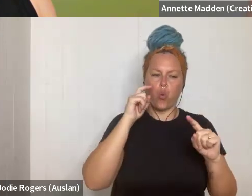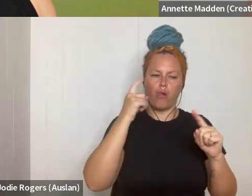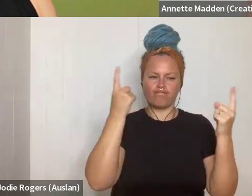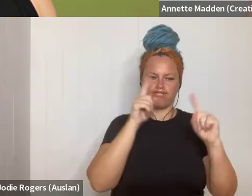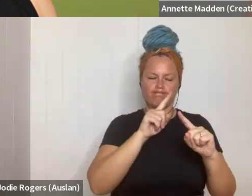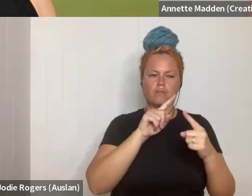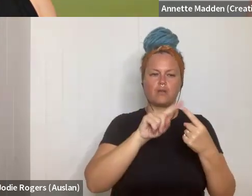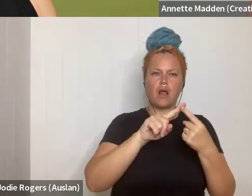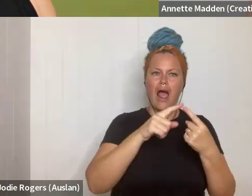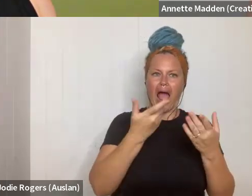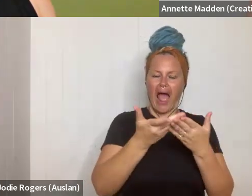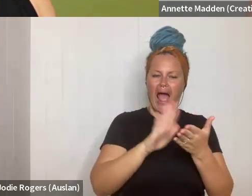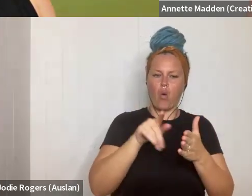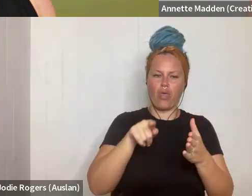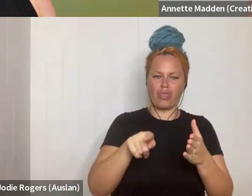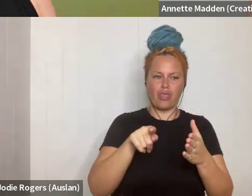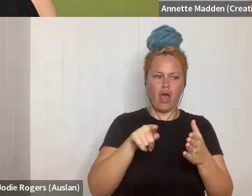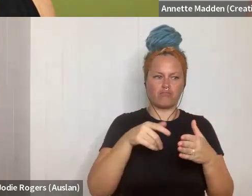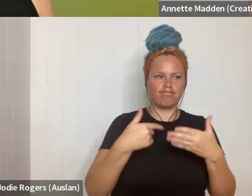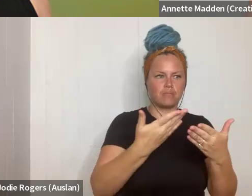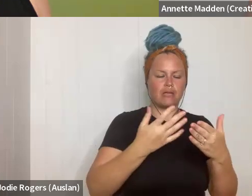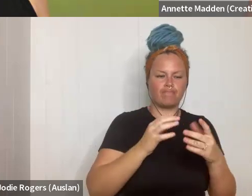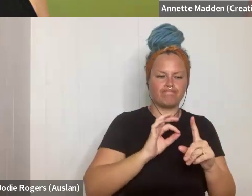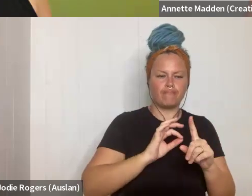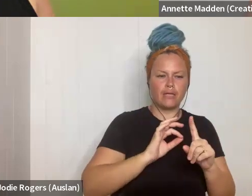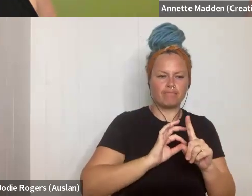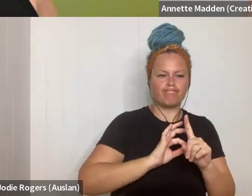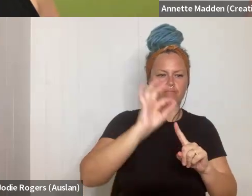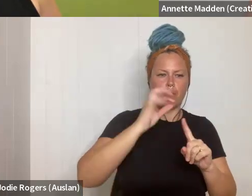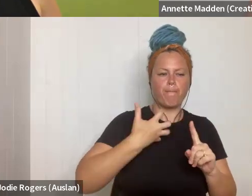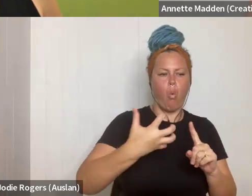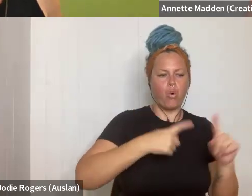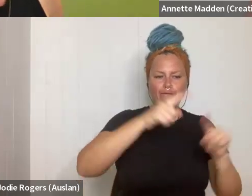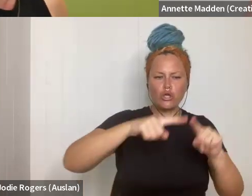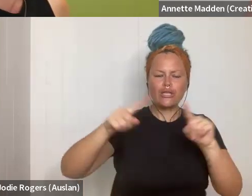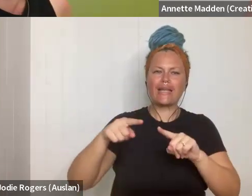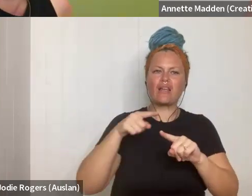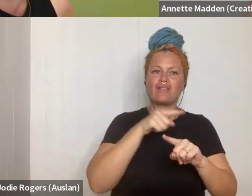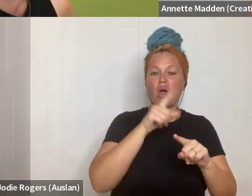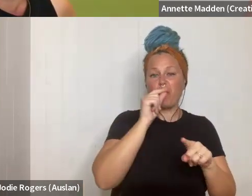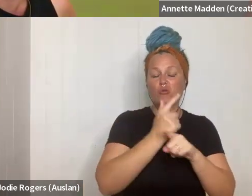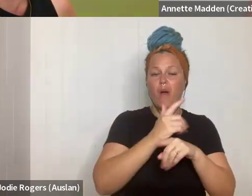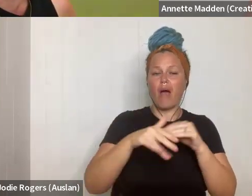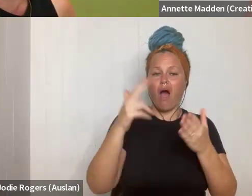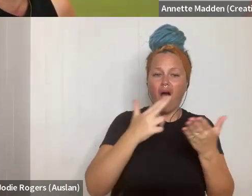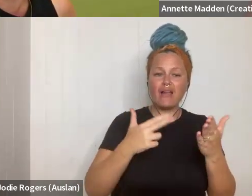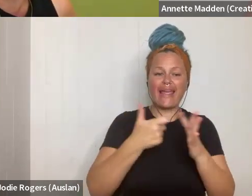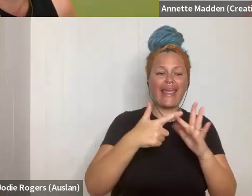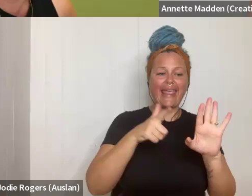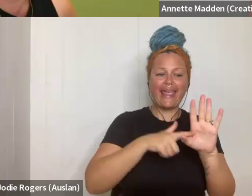And